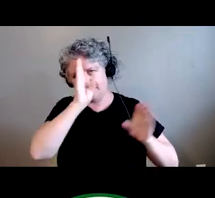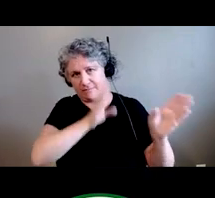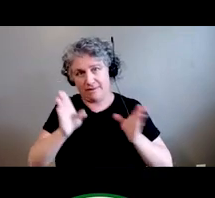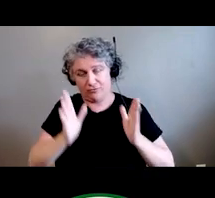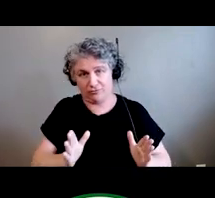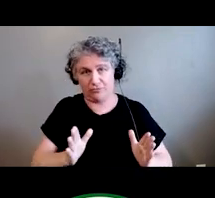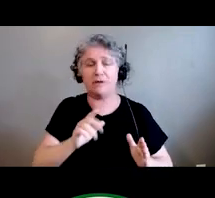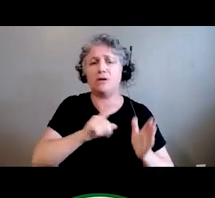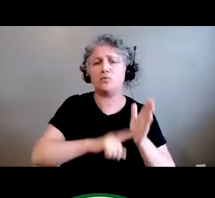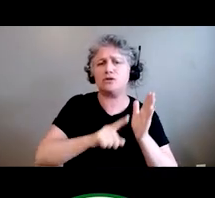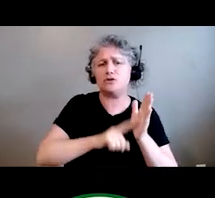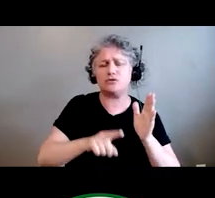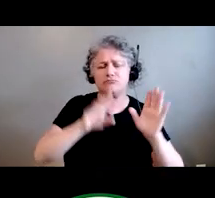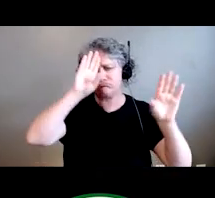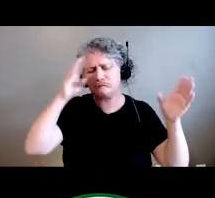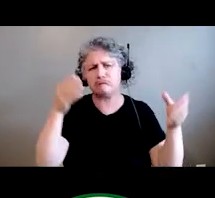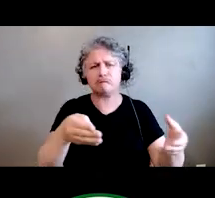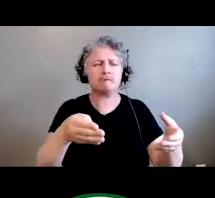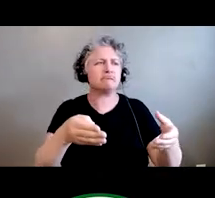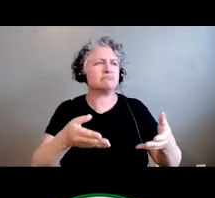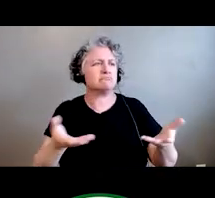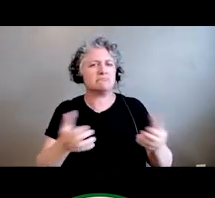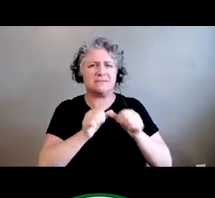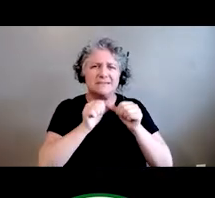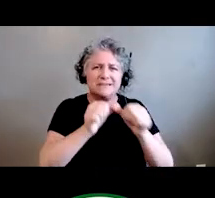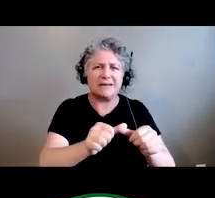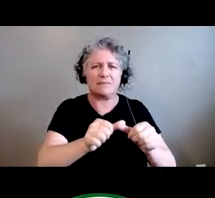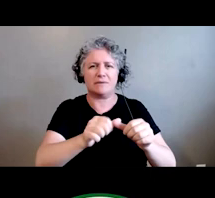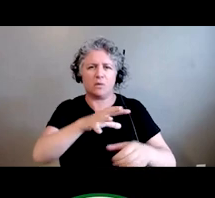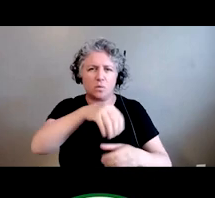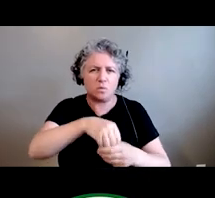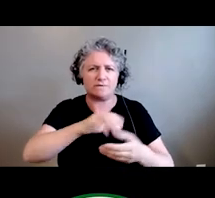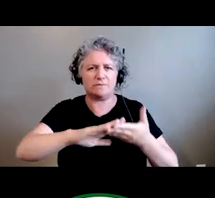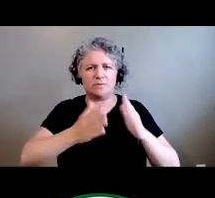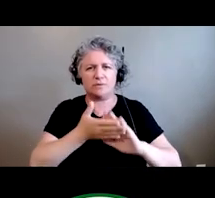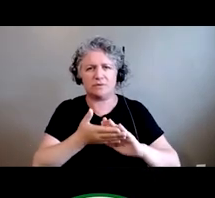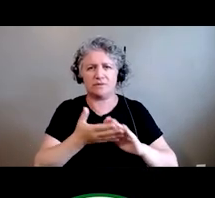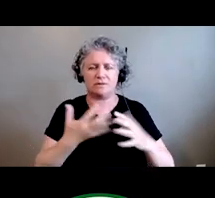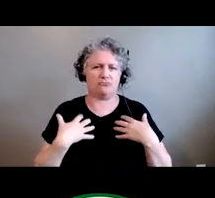And specifically on the importance of community engagement and place making in effective collaborative